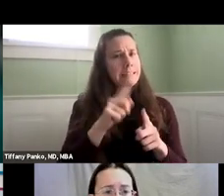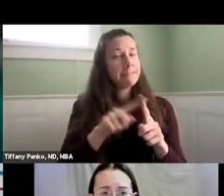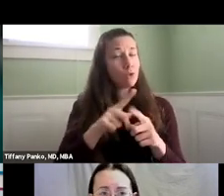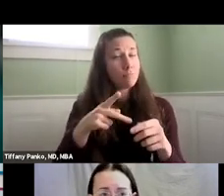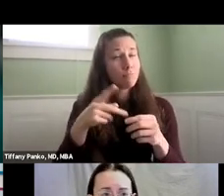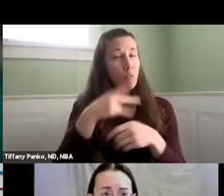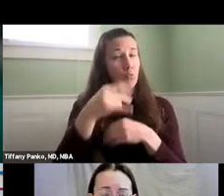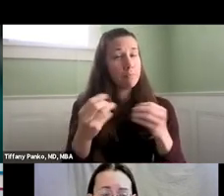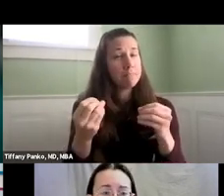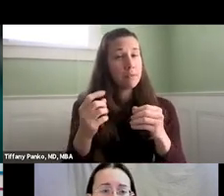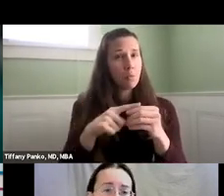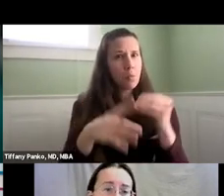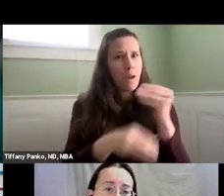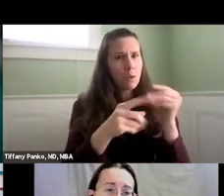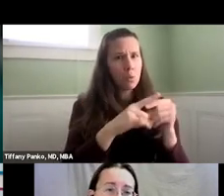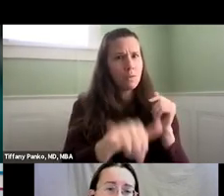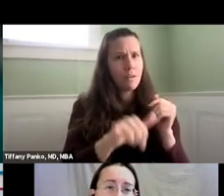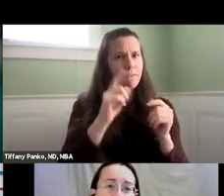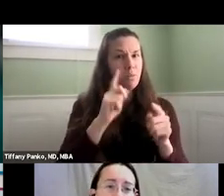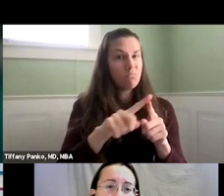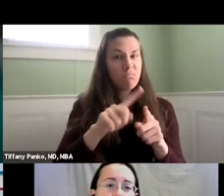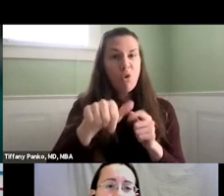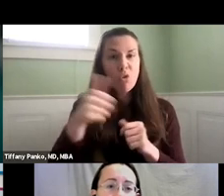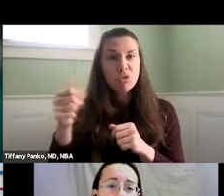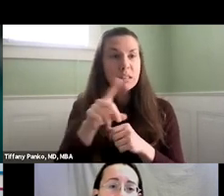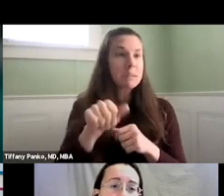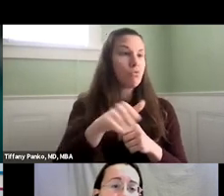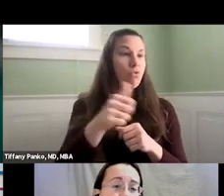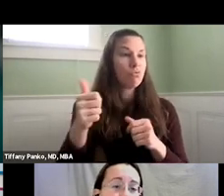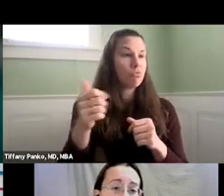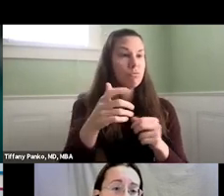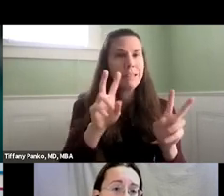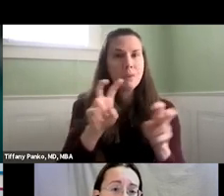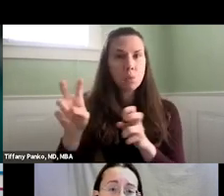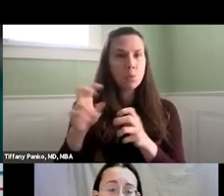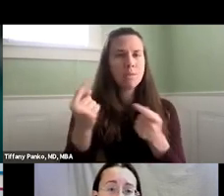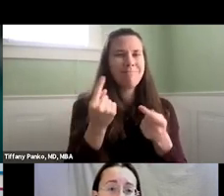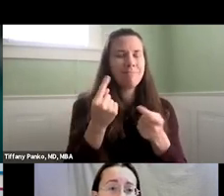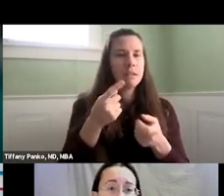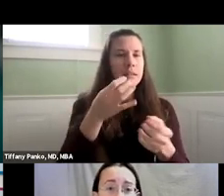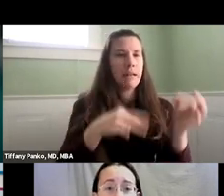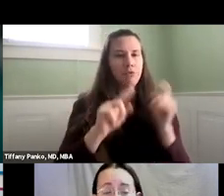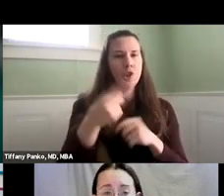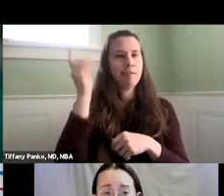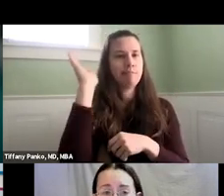some of the tenets of cultural humility, and so on. So I think to add that program to cover